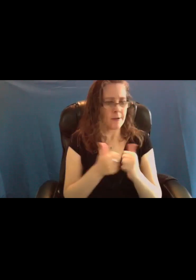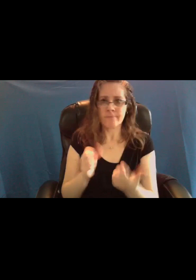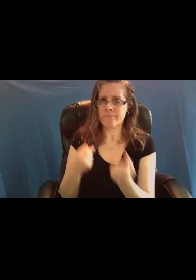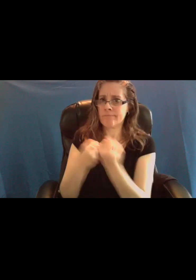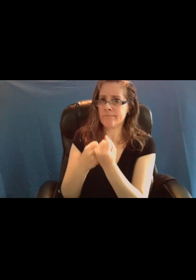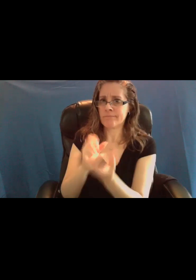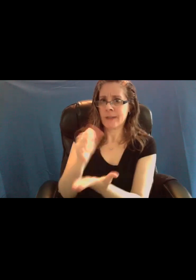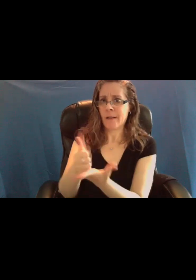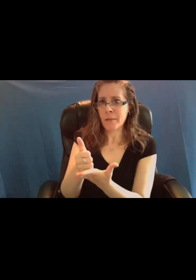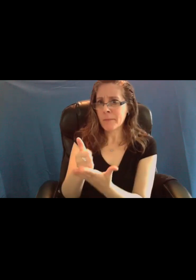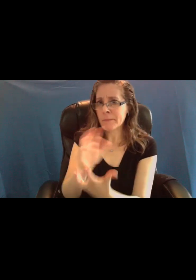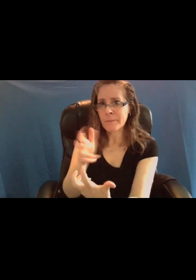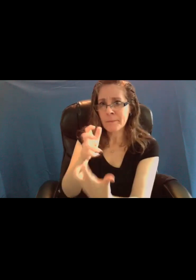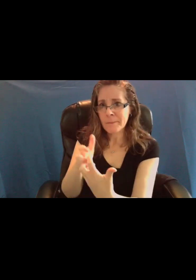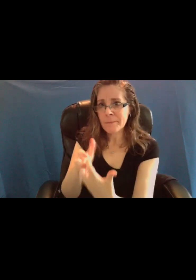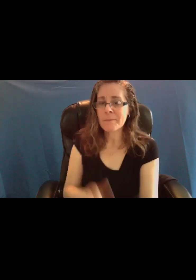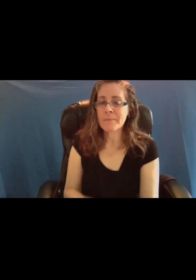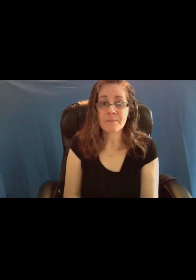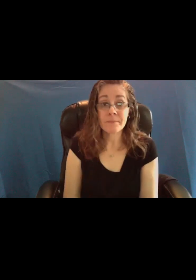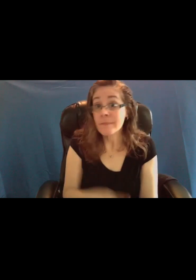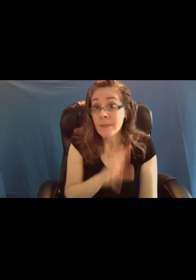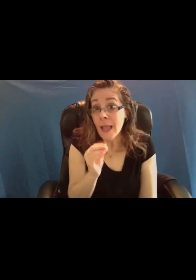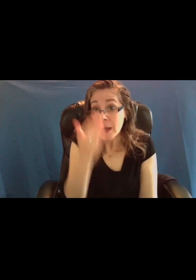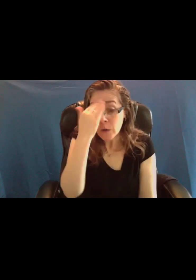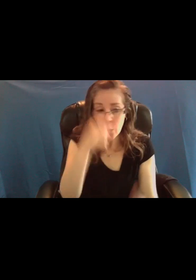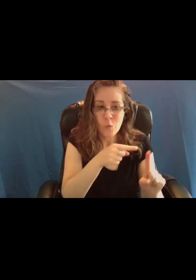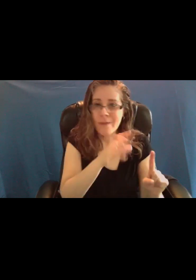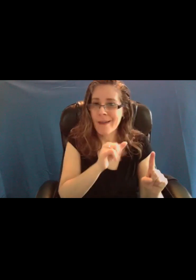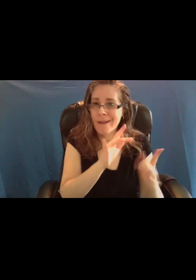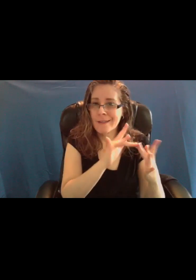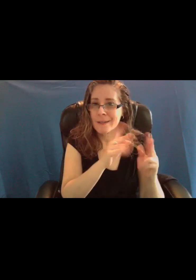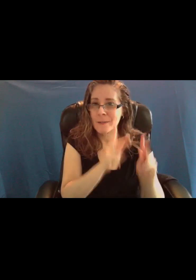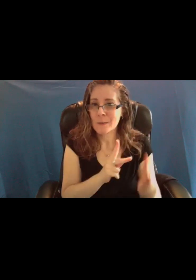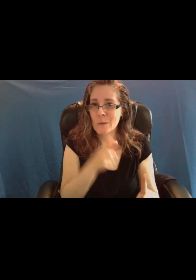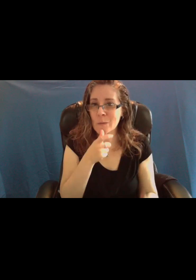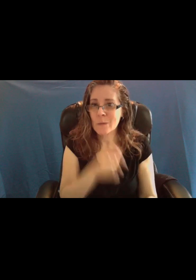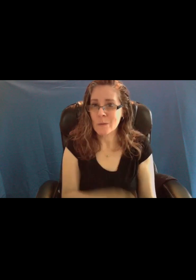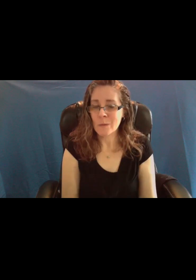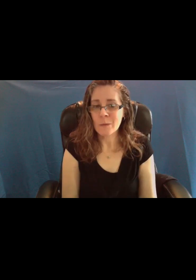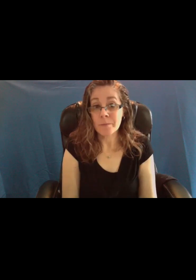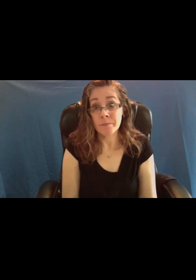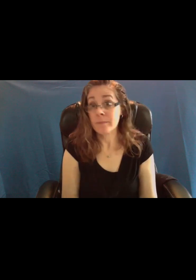you know, people need to know who the contact person is, but again, other people will have to participate. They can't just